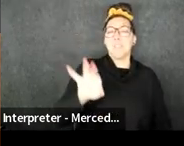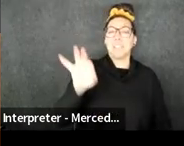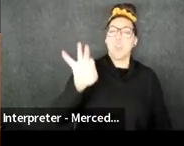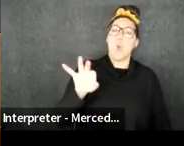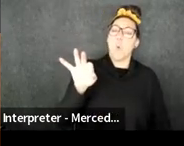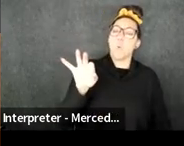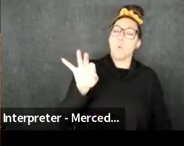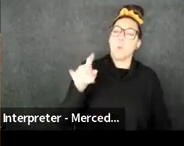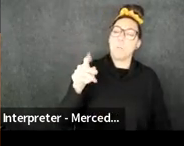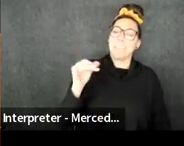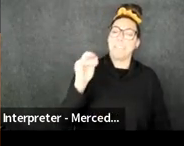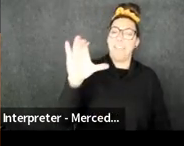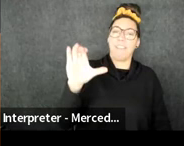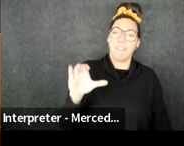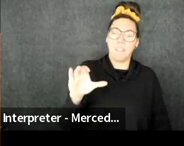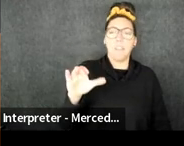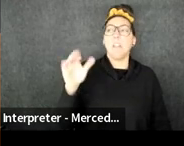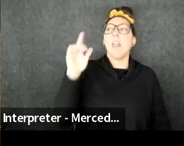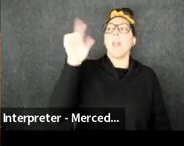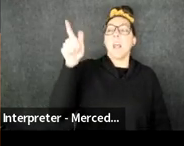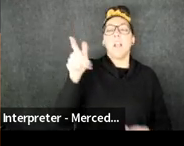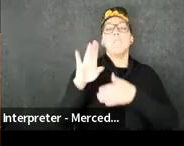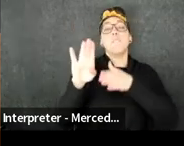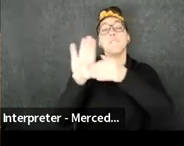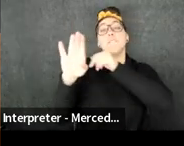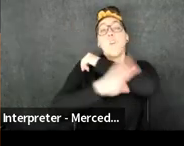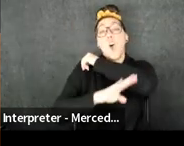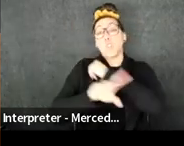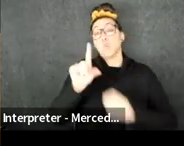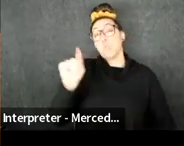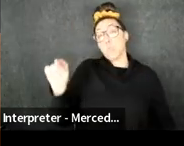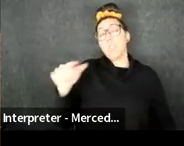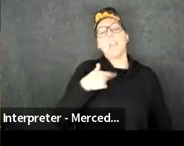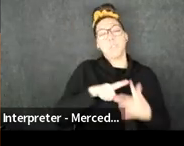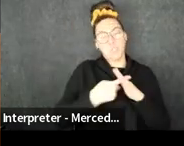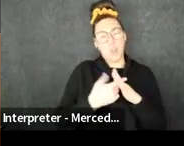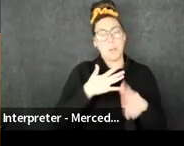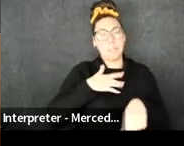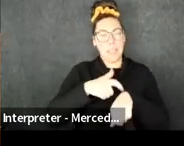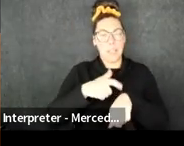In late or in the fall semester of 2020. I also started my time for a two year